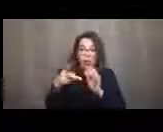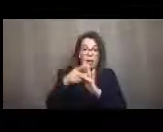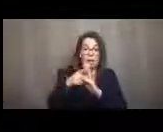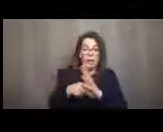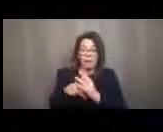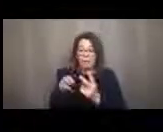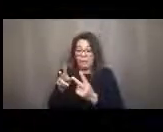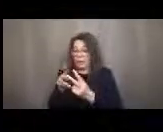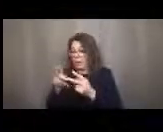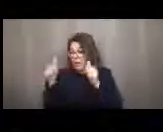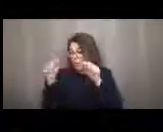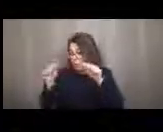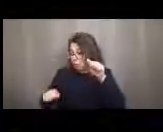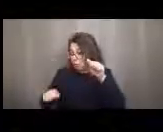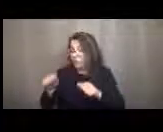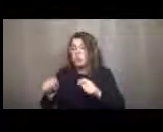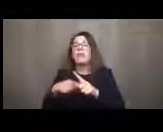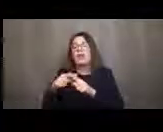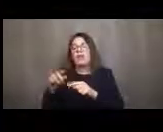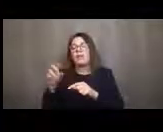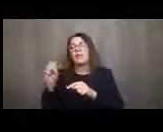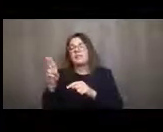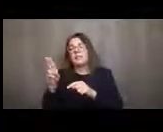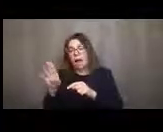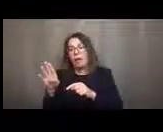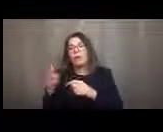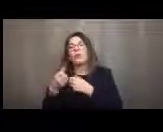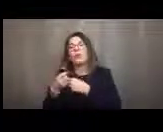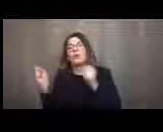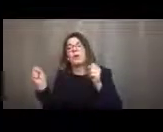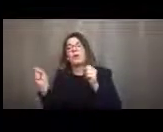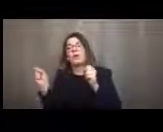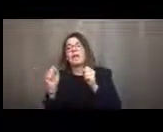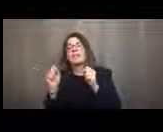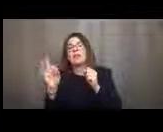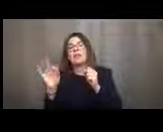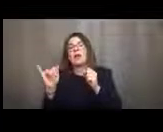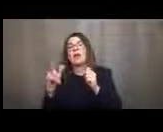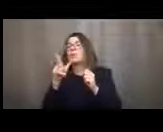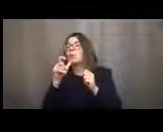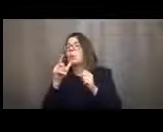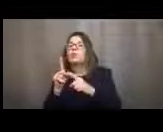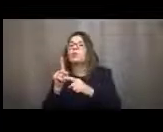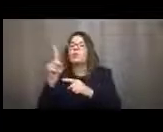then the Subrecipient Investigator would be disclosing their SFIs to whoever is .. .